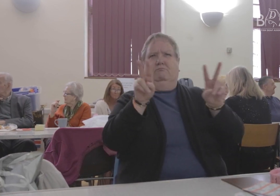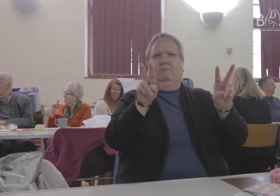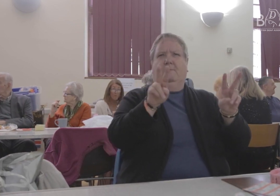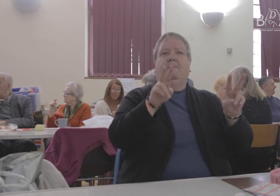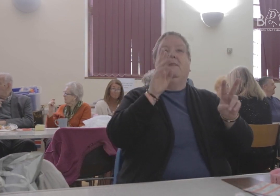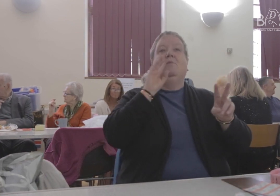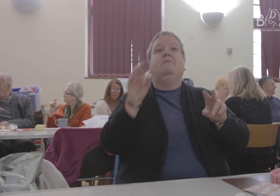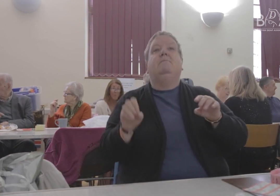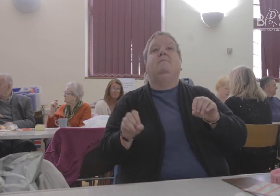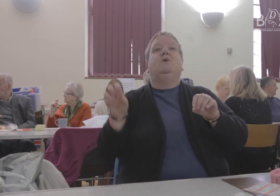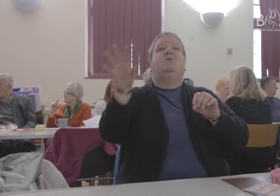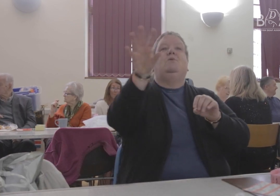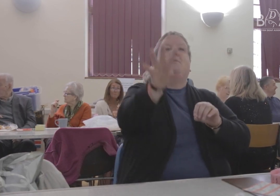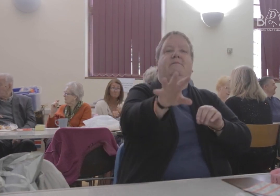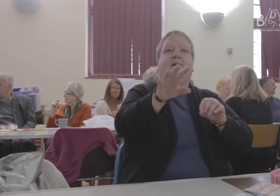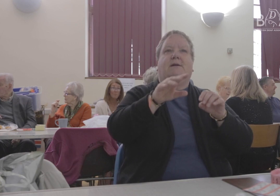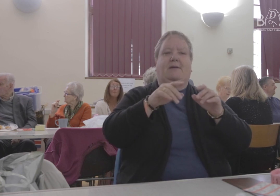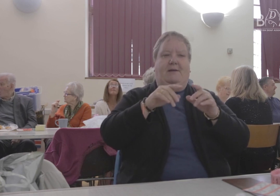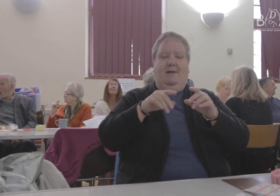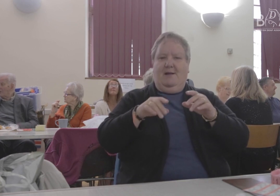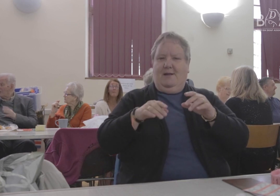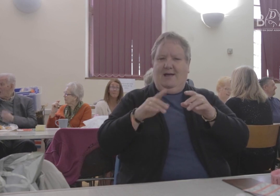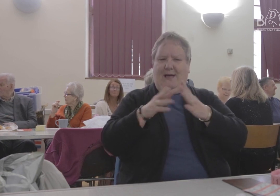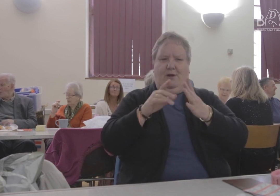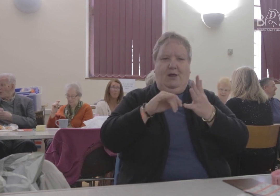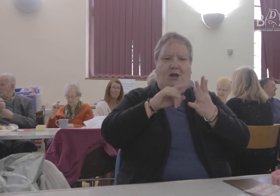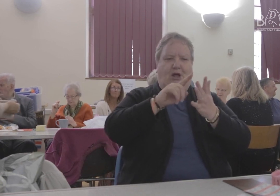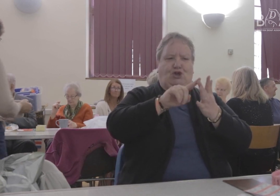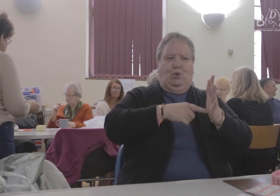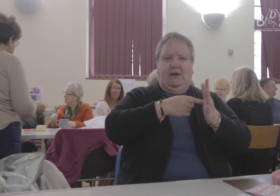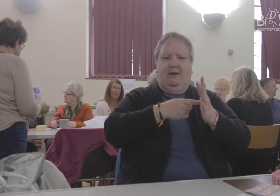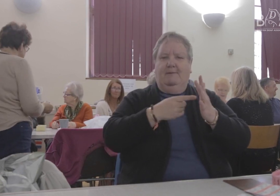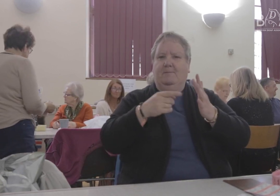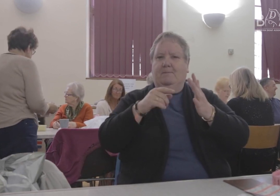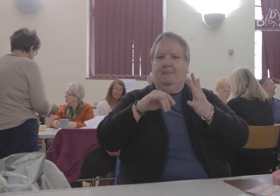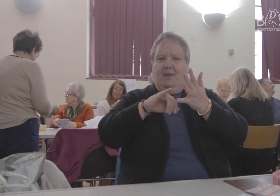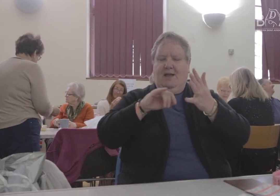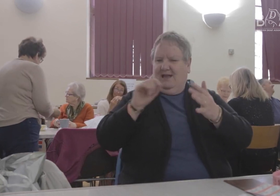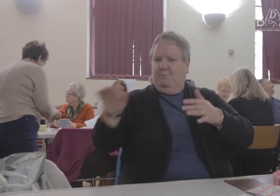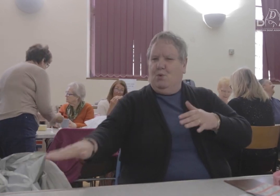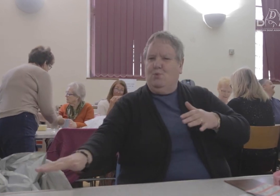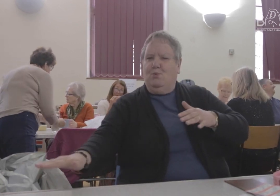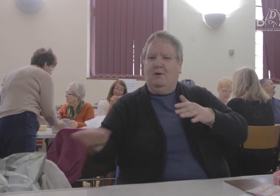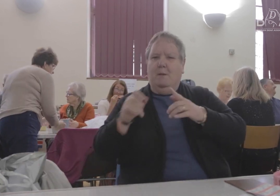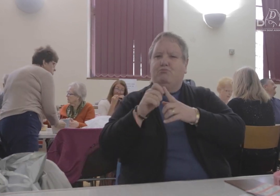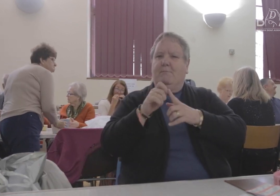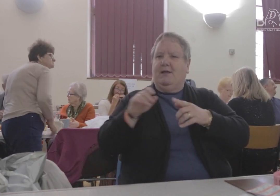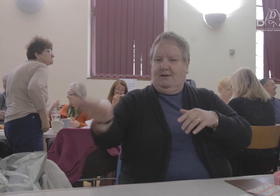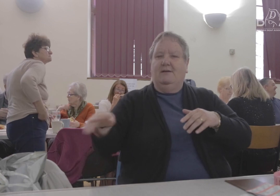more familiar with everything. When I moved from junior school to primary school,